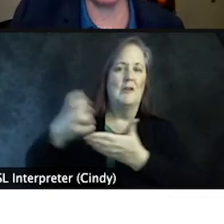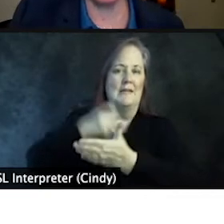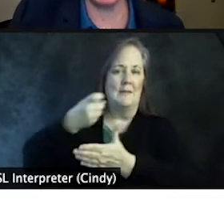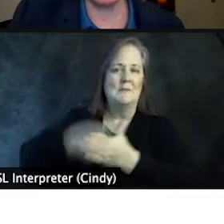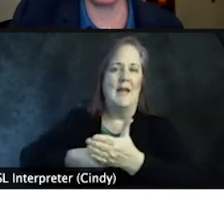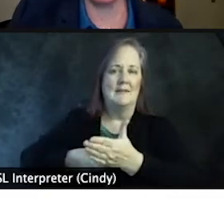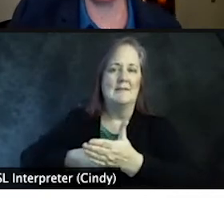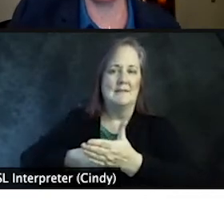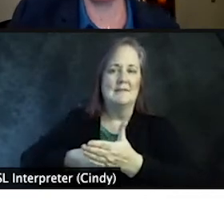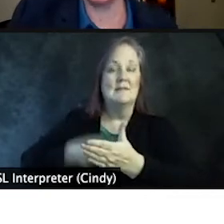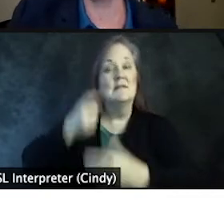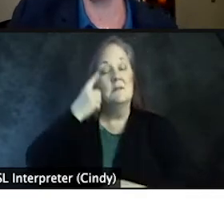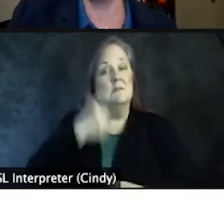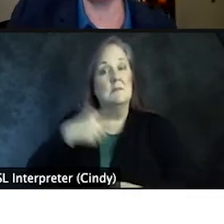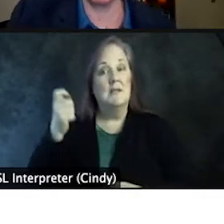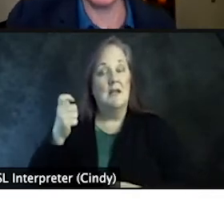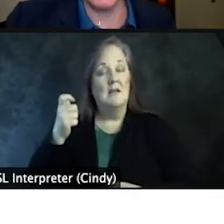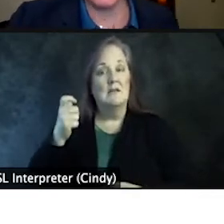and that would be impacted -- Doordash, Instacart, Lyft, Postmates, and Uber.